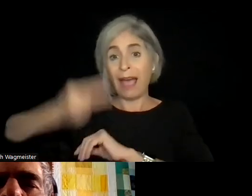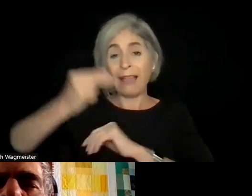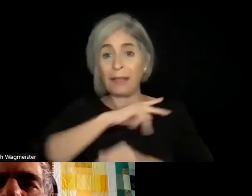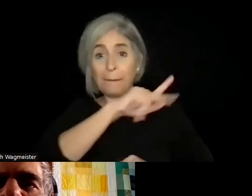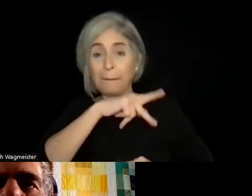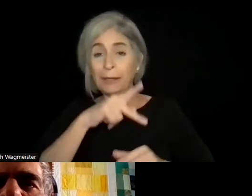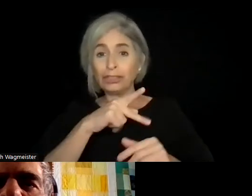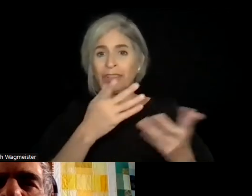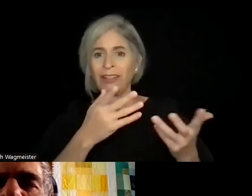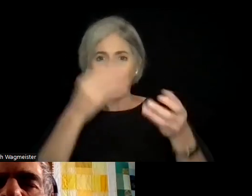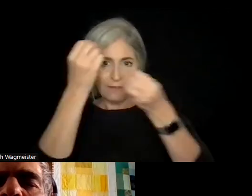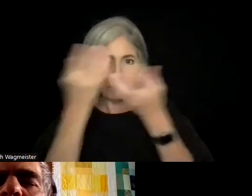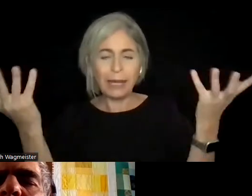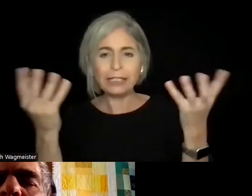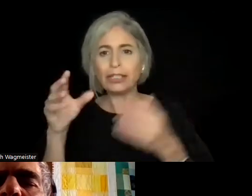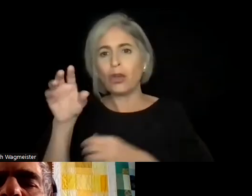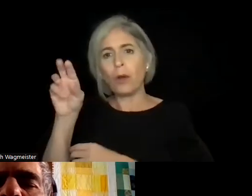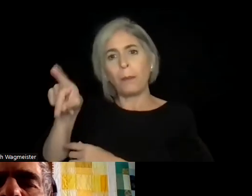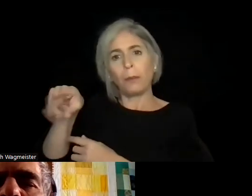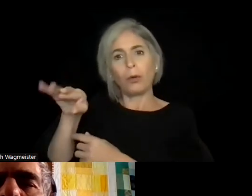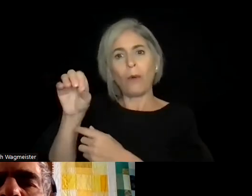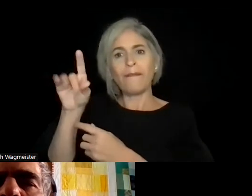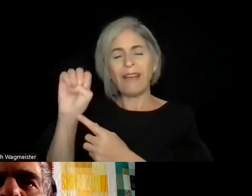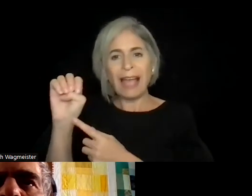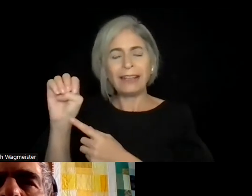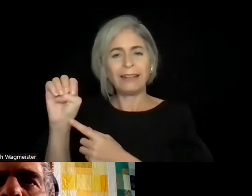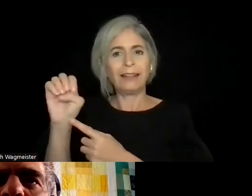big data isn't truer than in this case or the engagement with